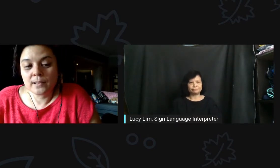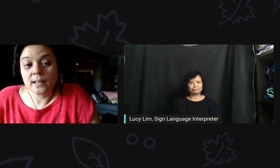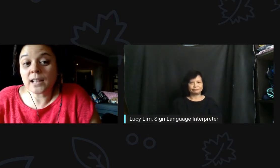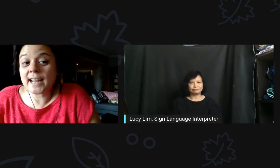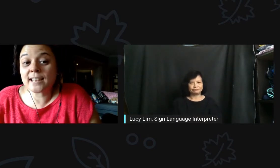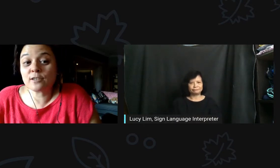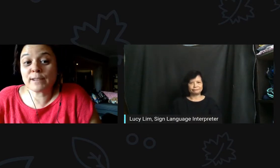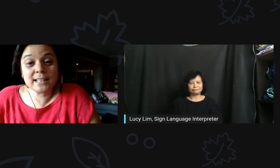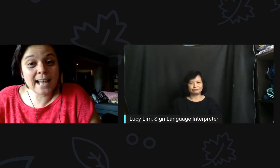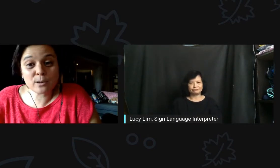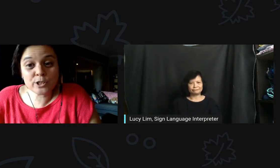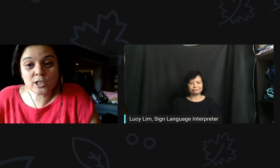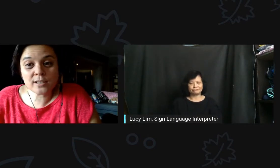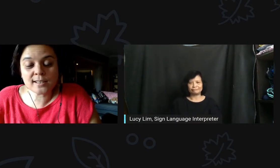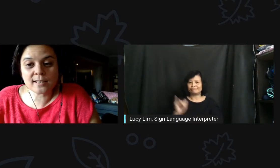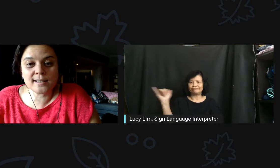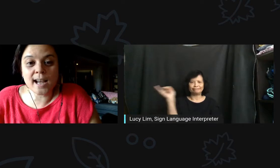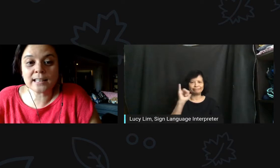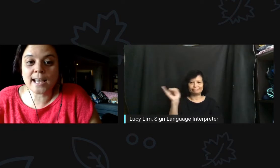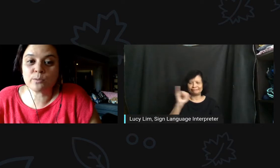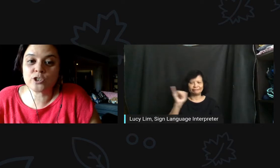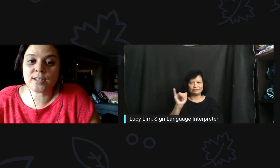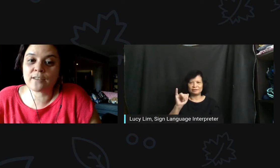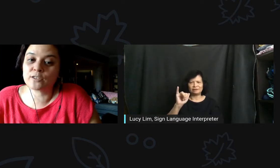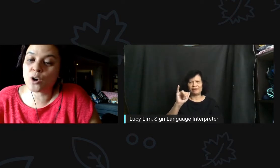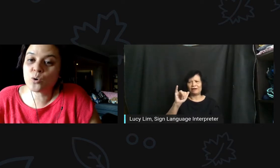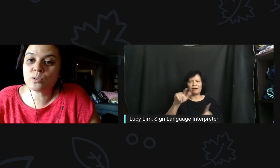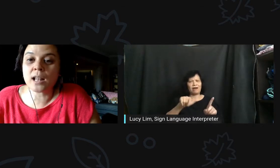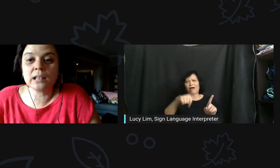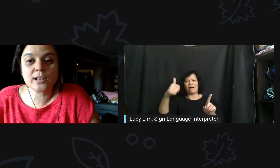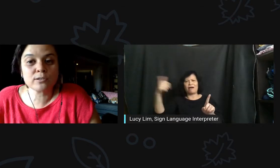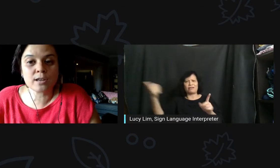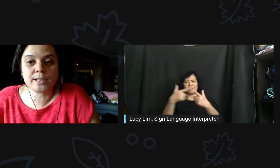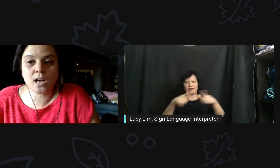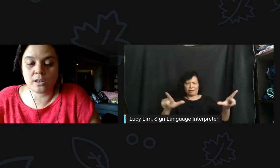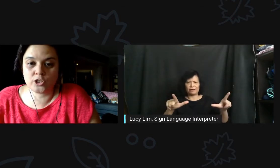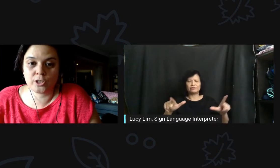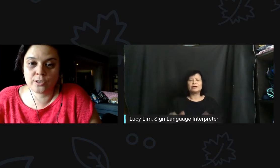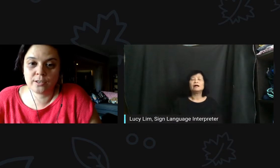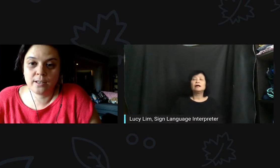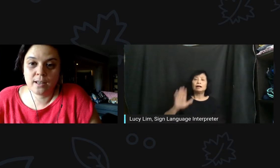Like written languages, sign languges have their own literary culture